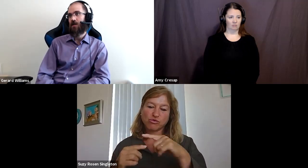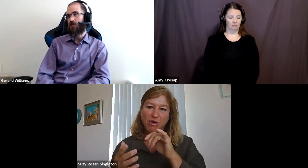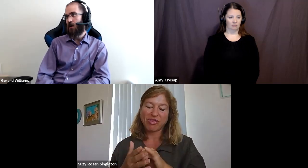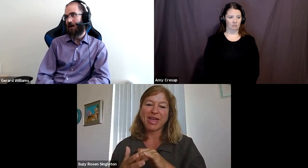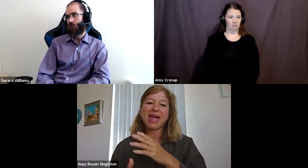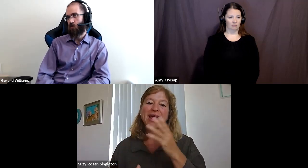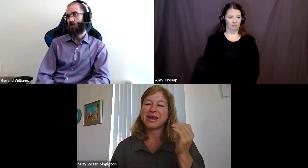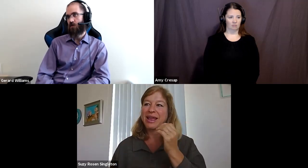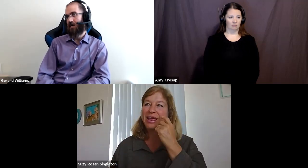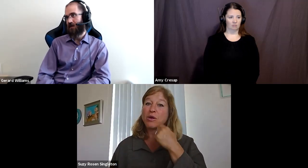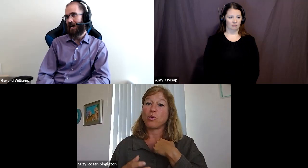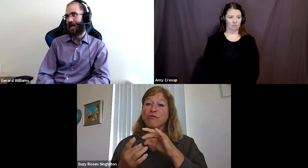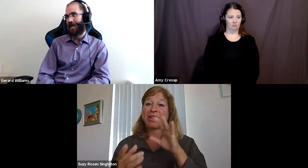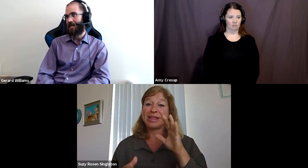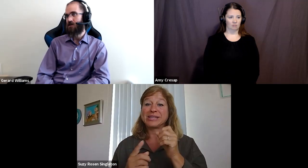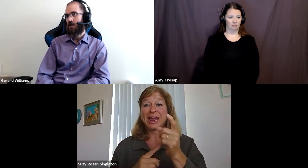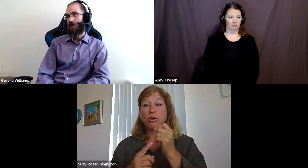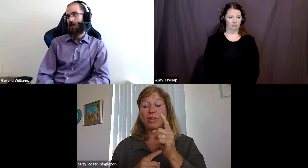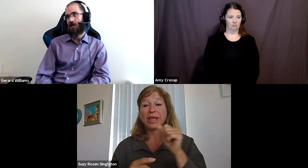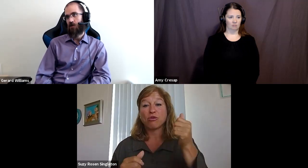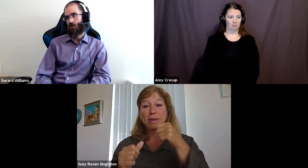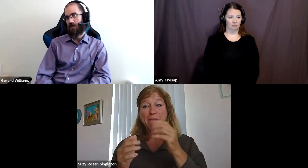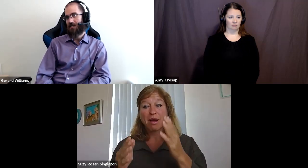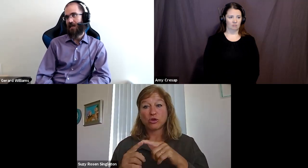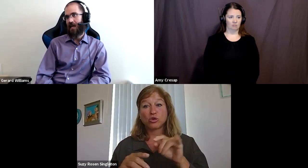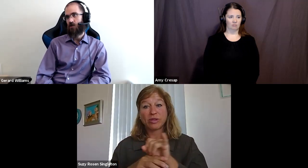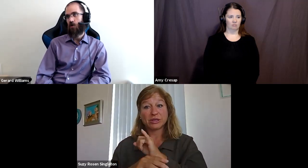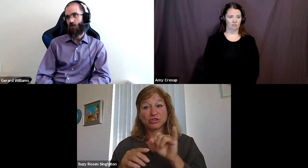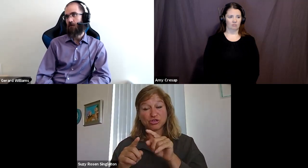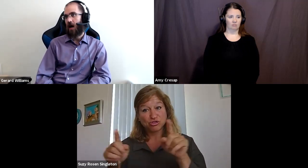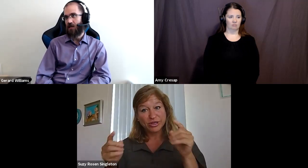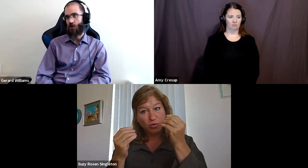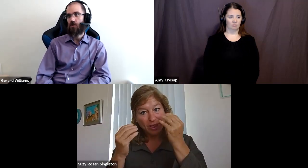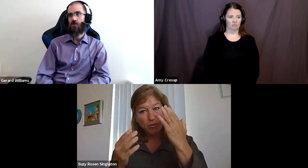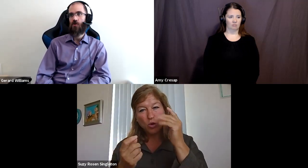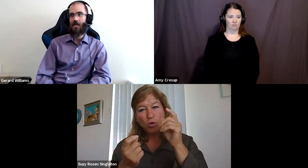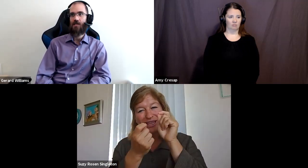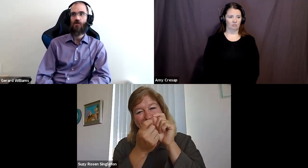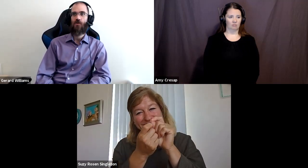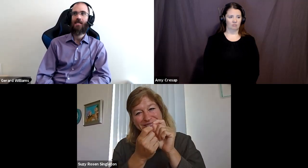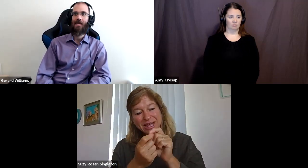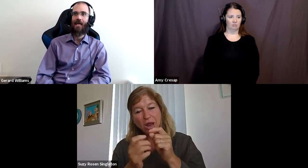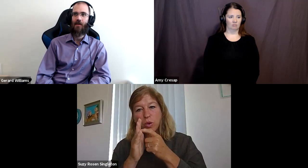We do have rules around that and we release an annual reminder to industry to let them